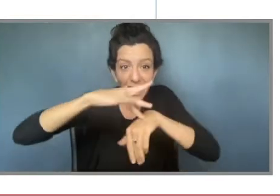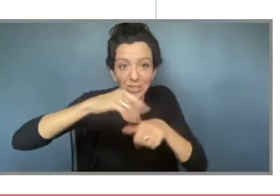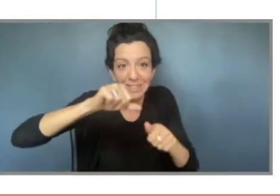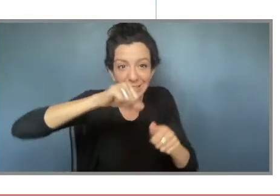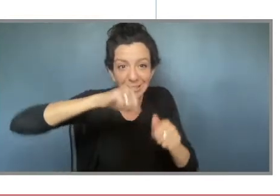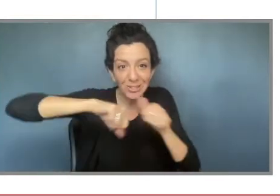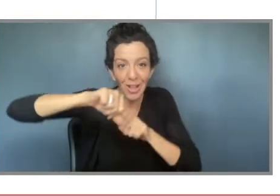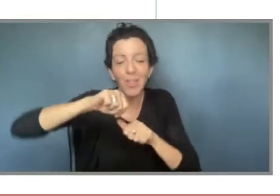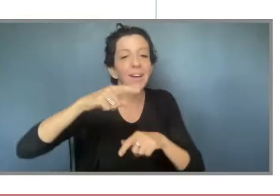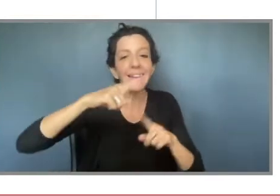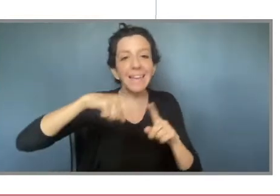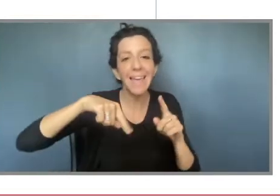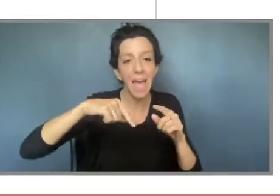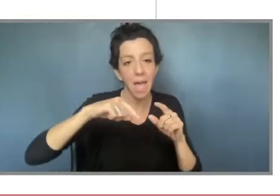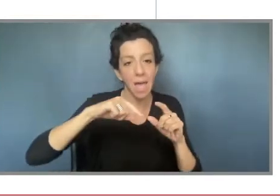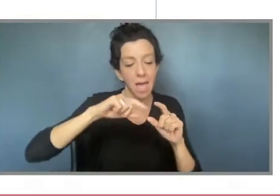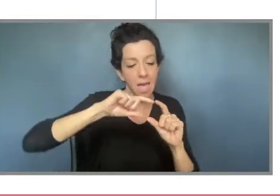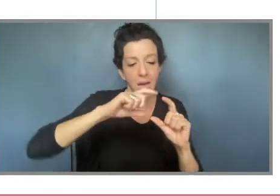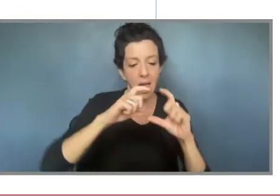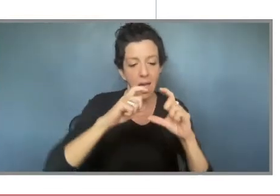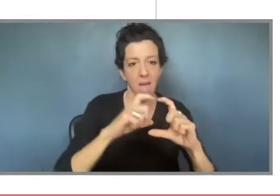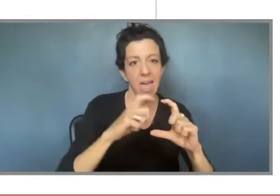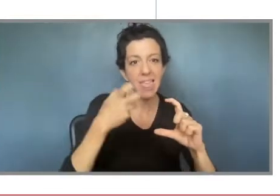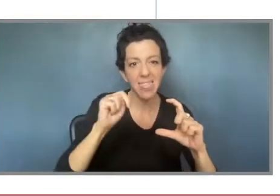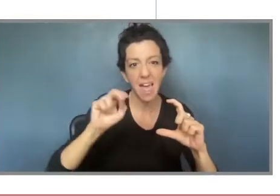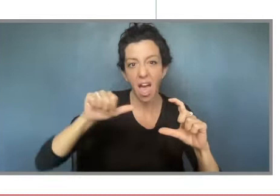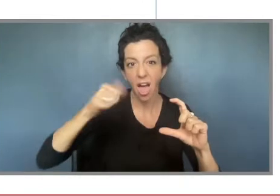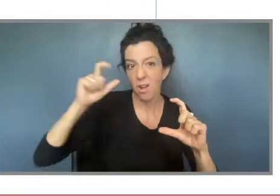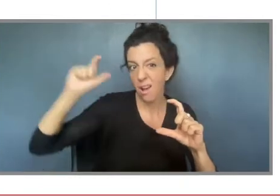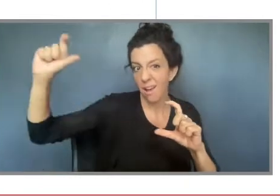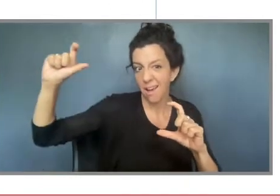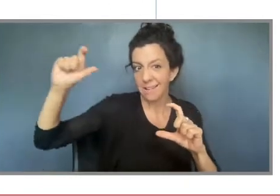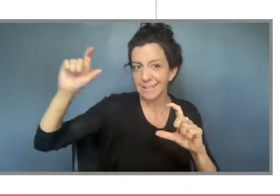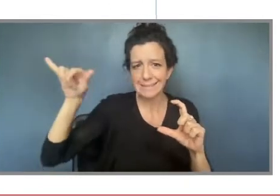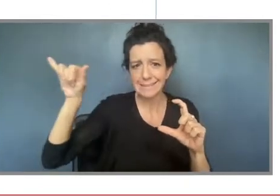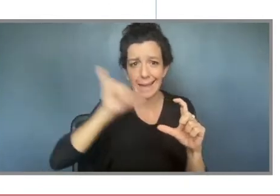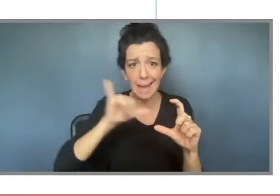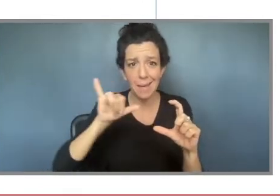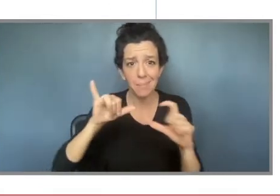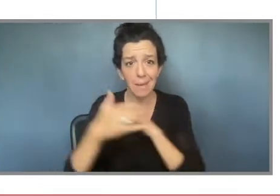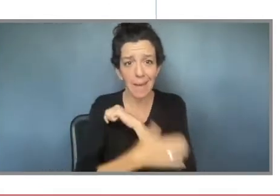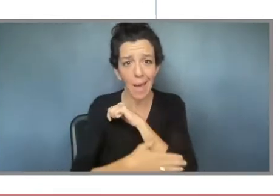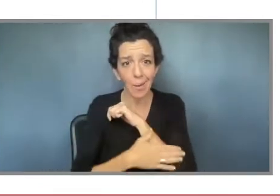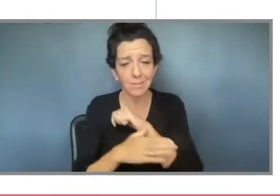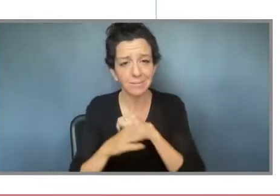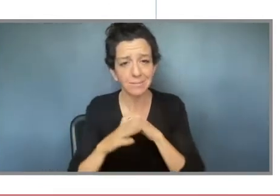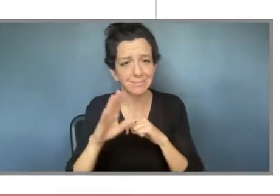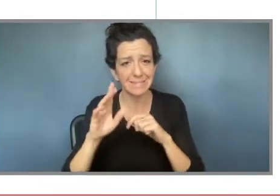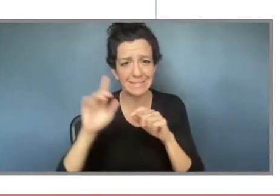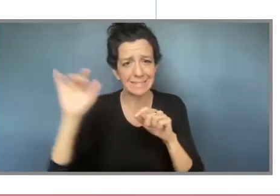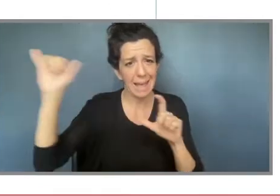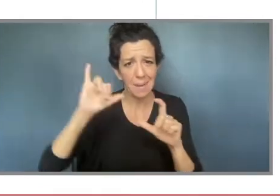Studio: So that there's not some part way often some other part of the county and one part in in a different part of the county